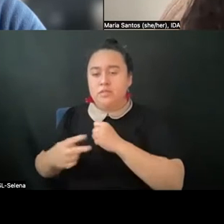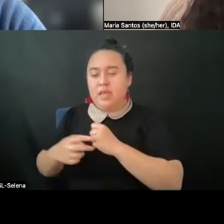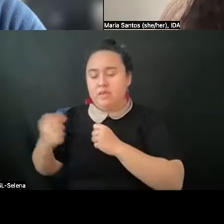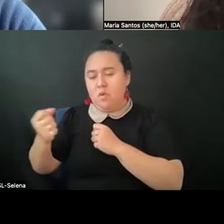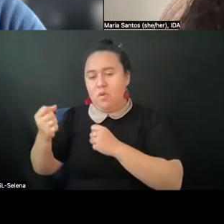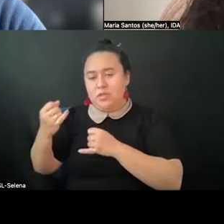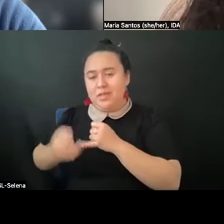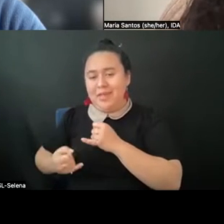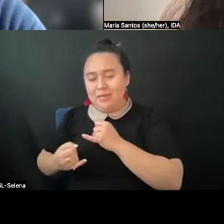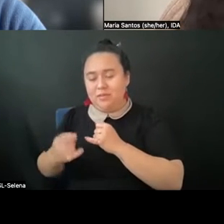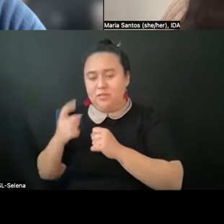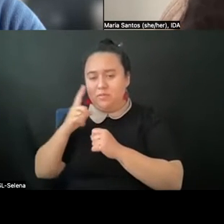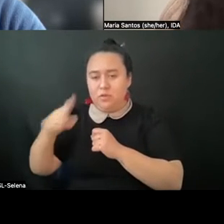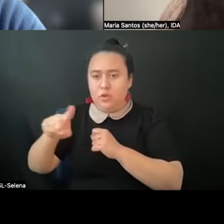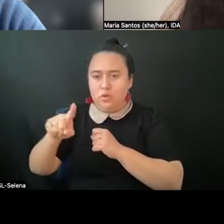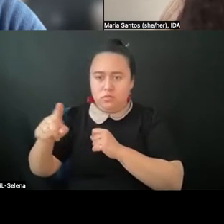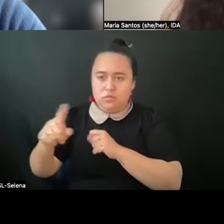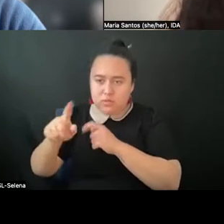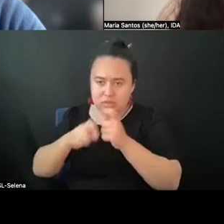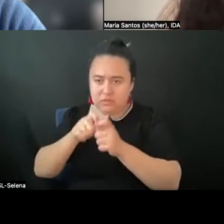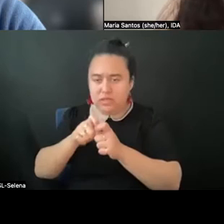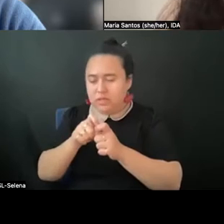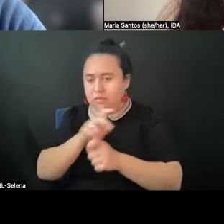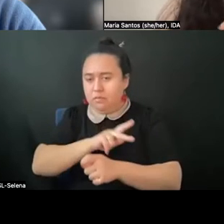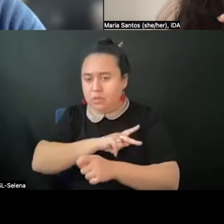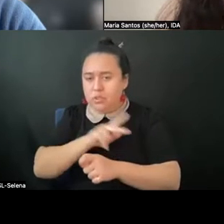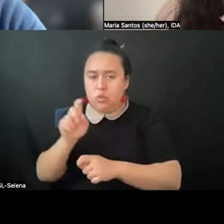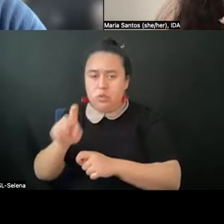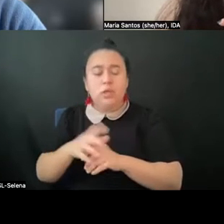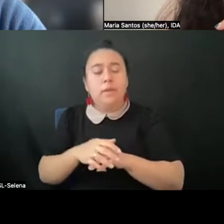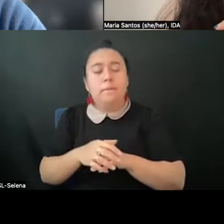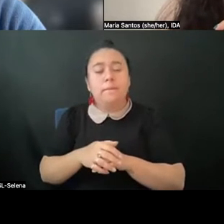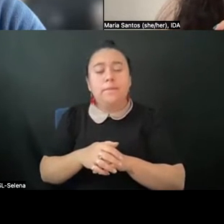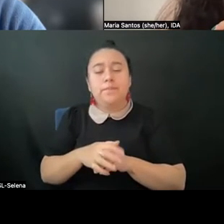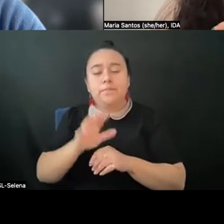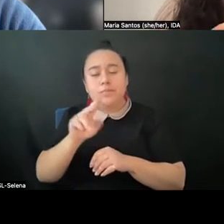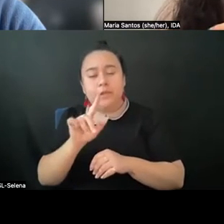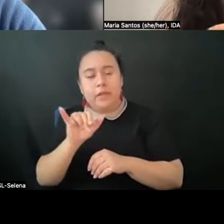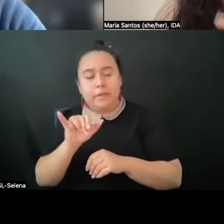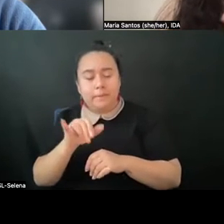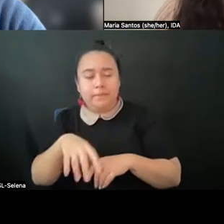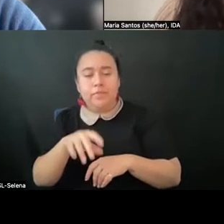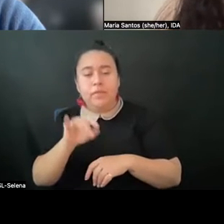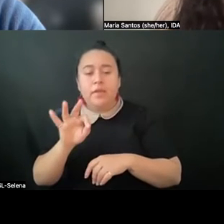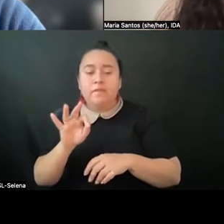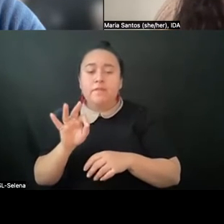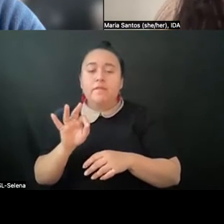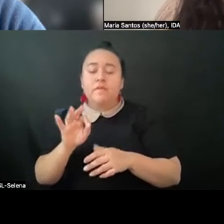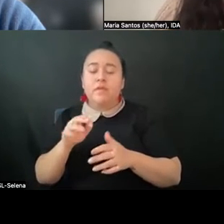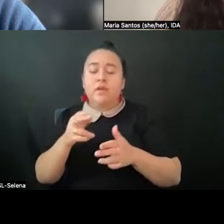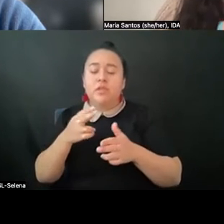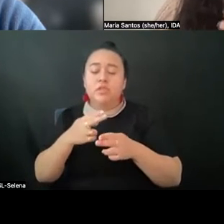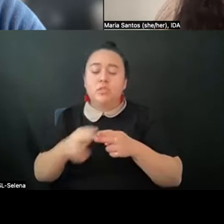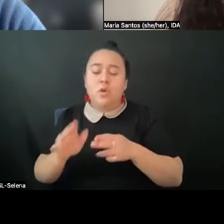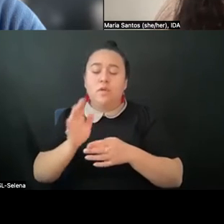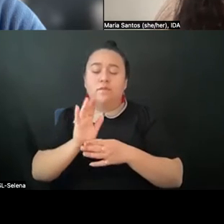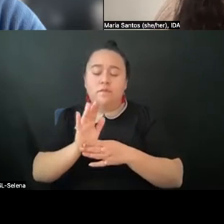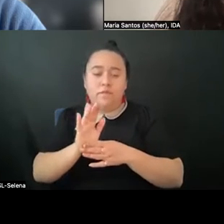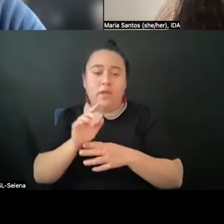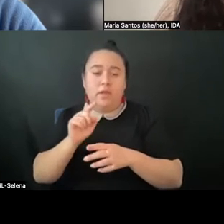Katy, if a short version of our film wins awards or is accepted at new festivals it was deadline,